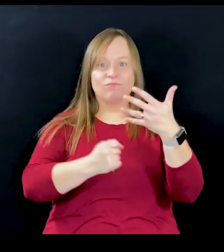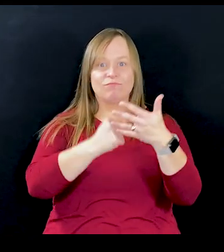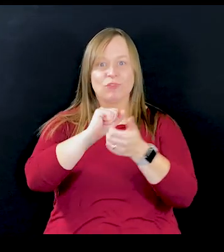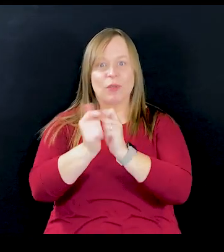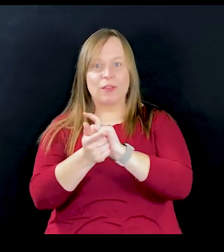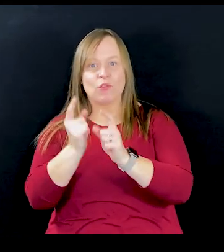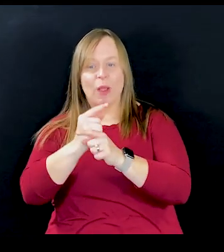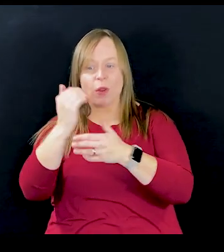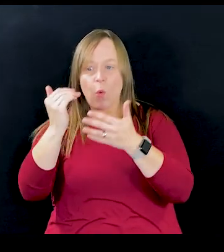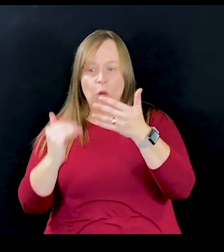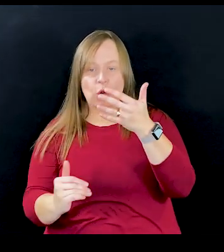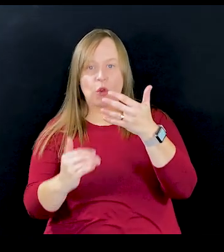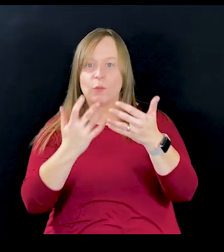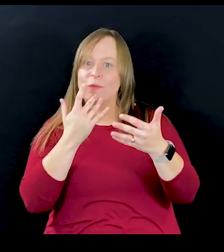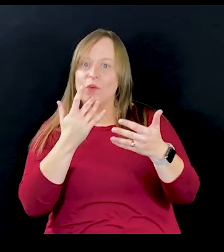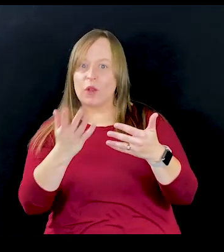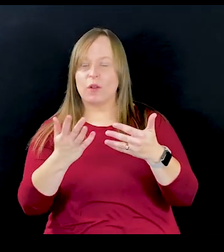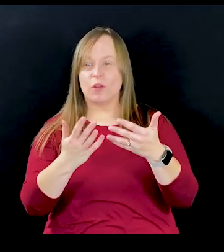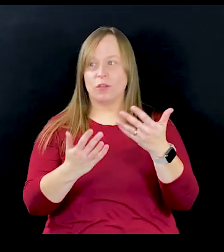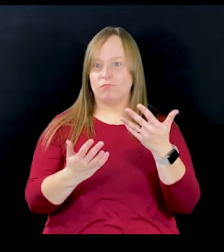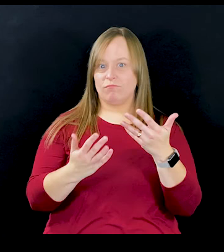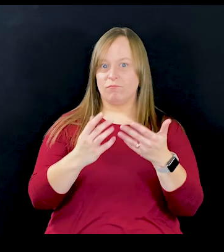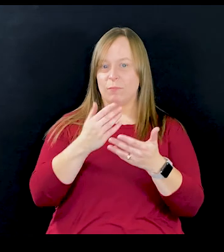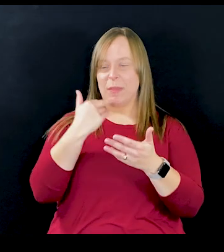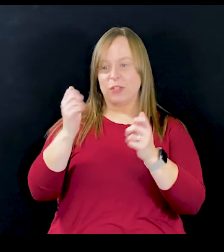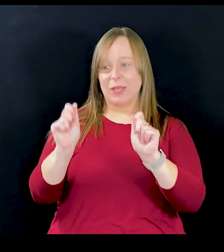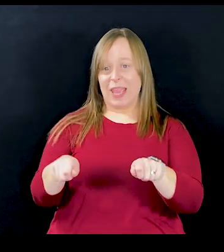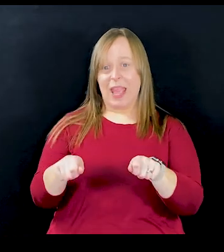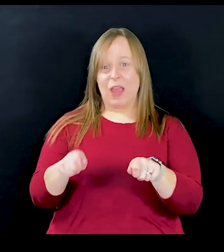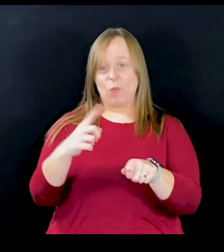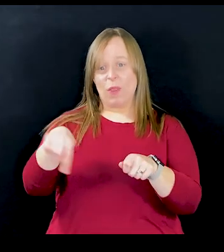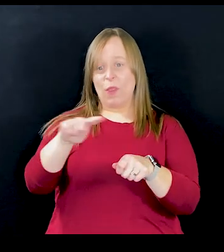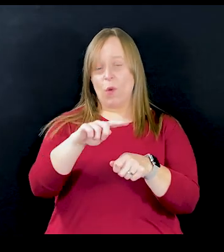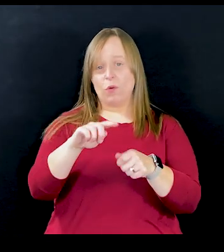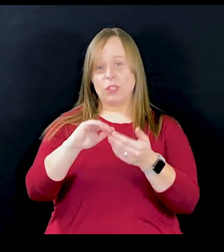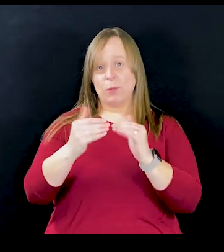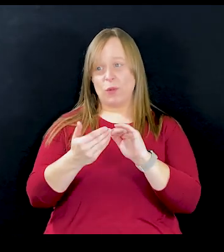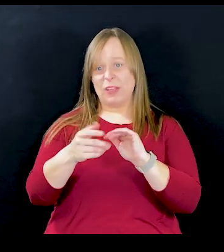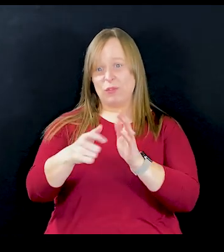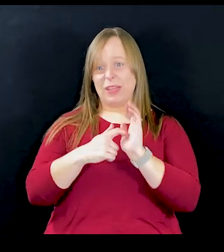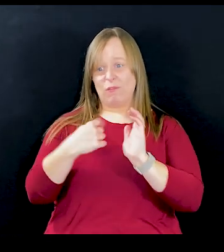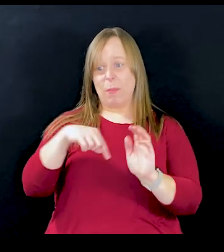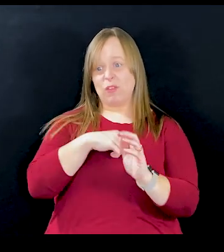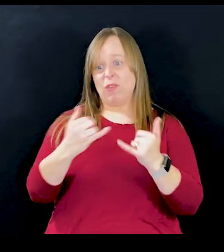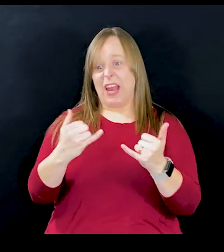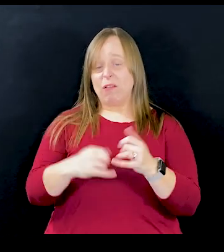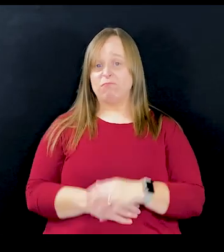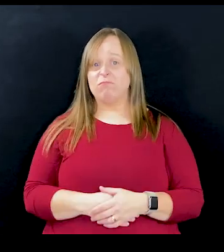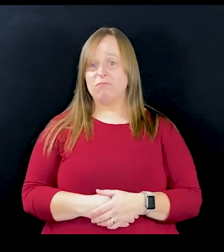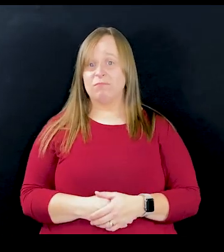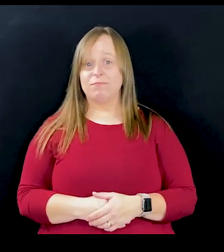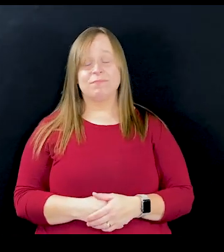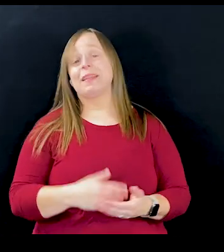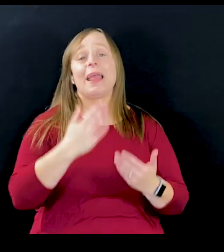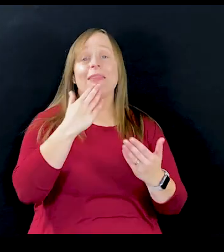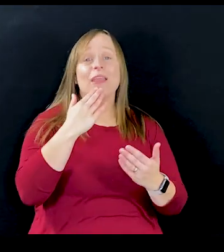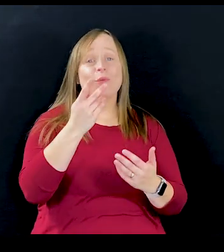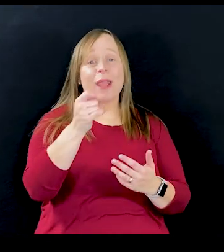in the right order. And prioritizing as best we can with those communities need from us right now. Thanks, Erica.